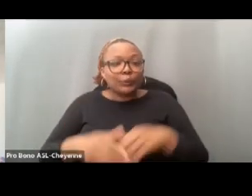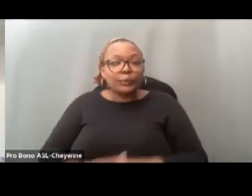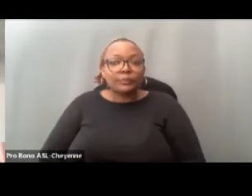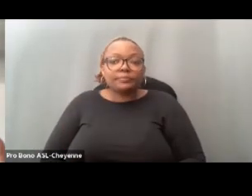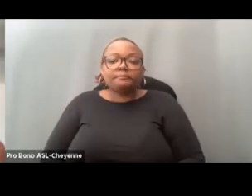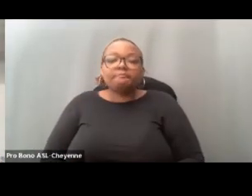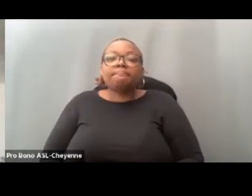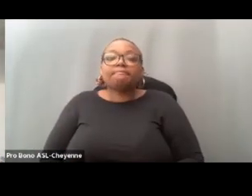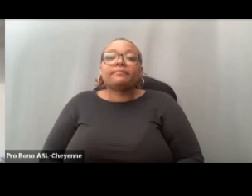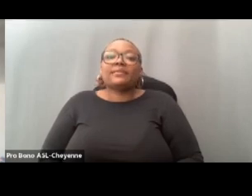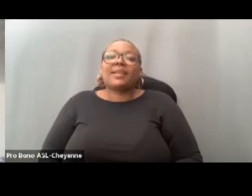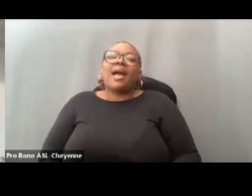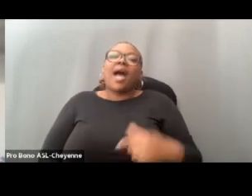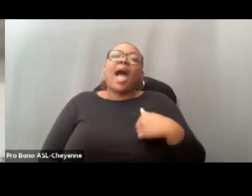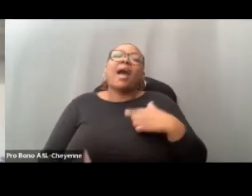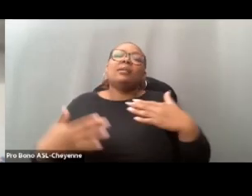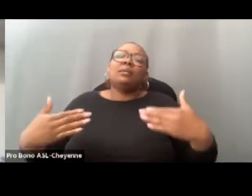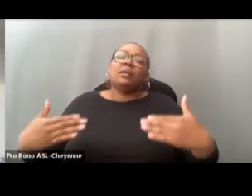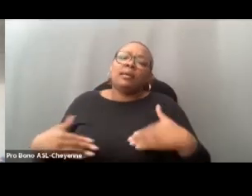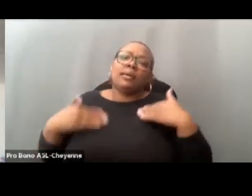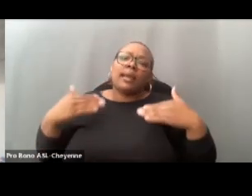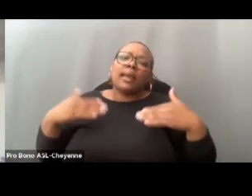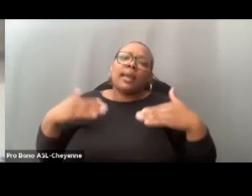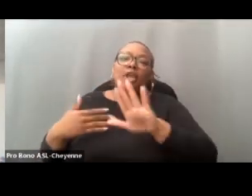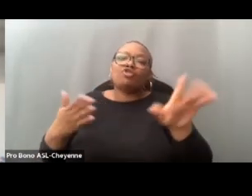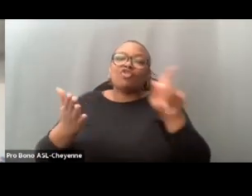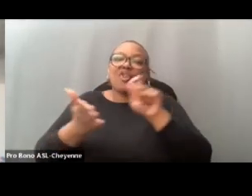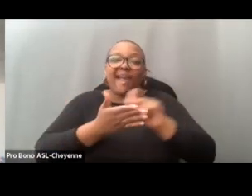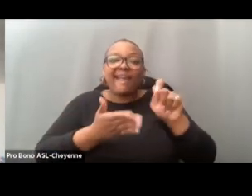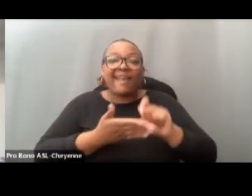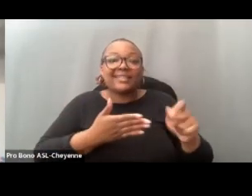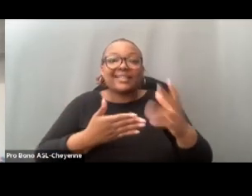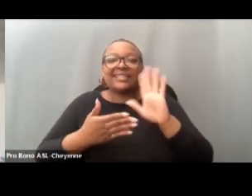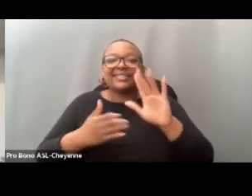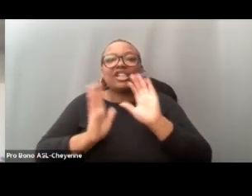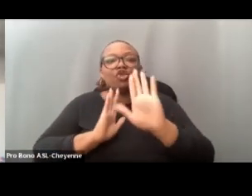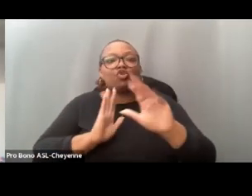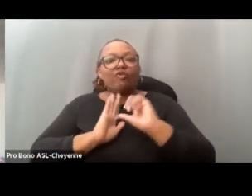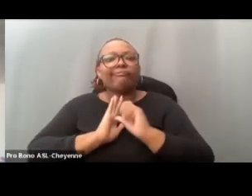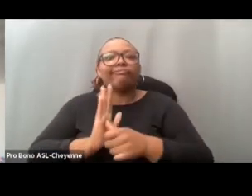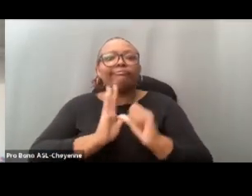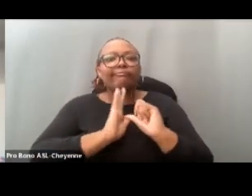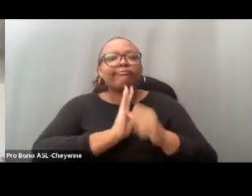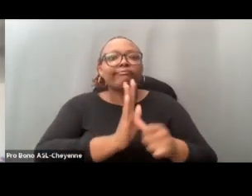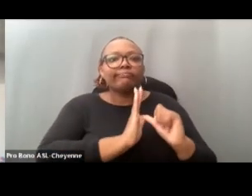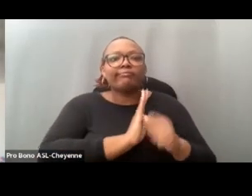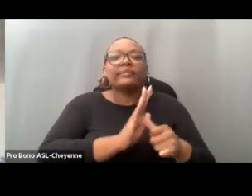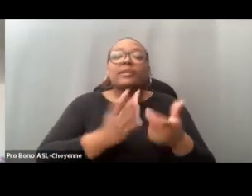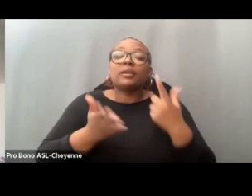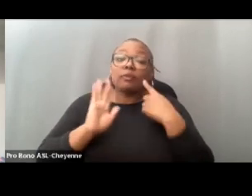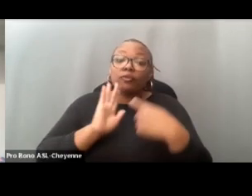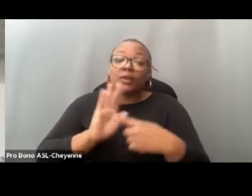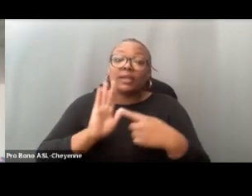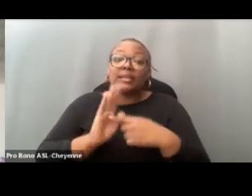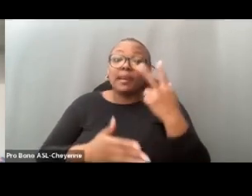And I am so glad in your essays to see your emphasis on, for example, your both Nollywood,